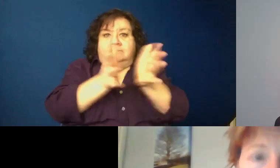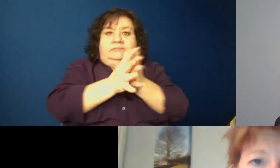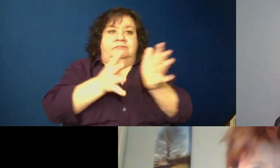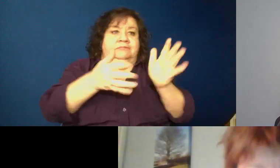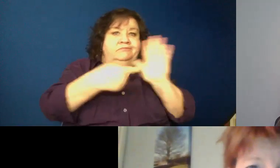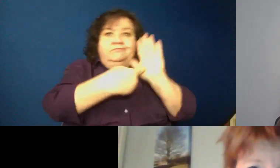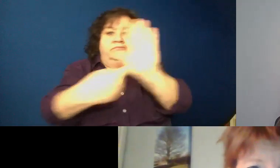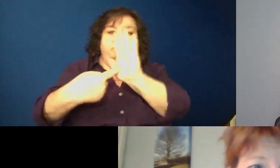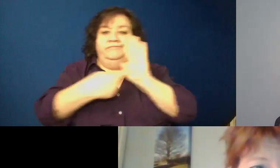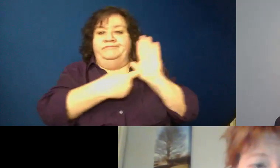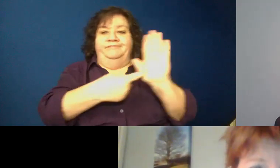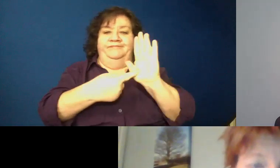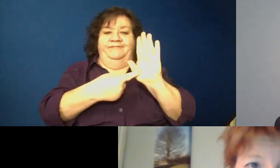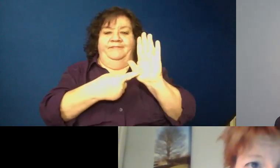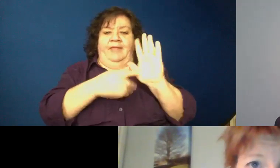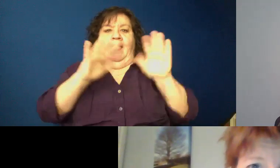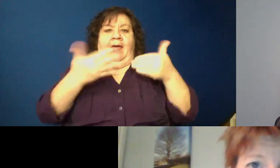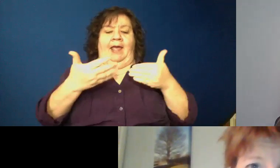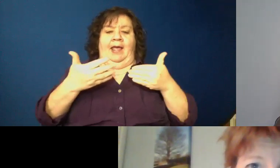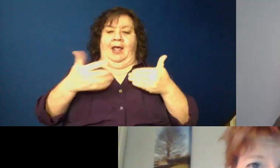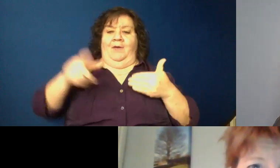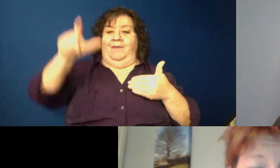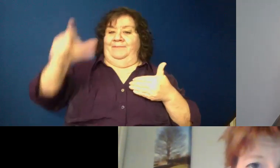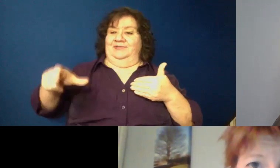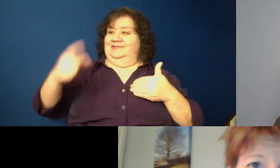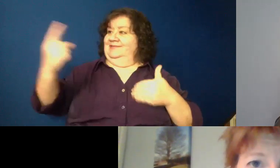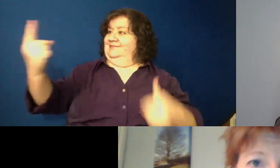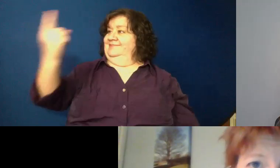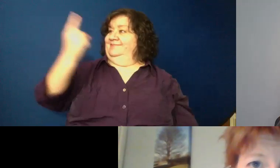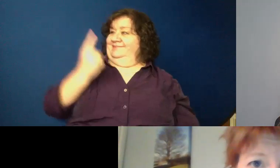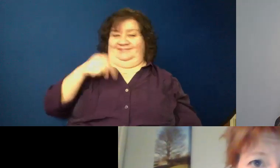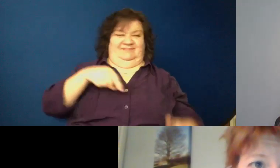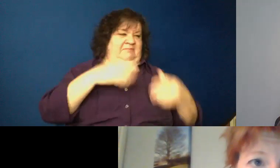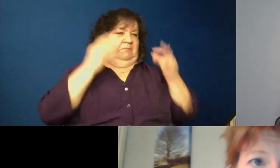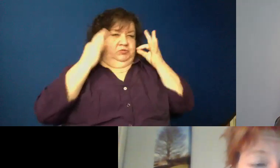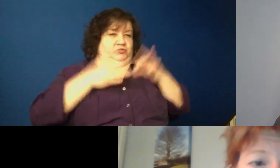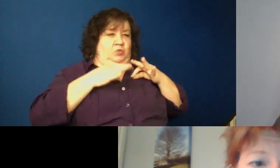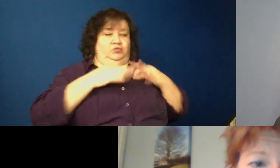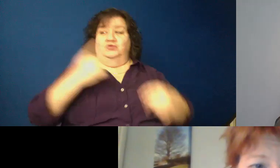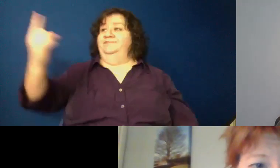the vaccination center what do we mean when we say the vaccination center should be accessible and of